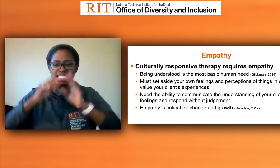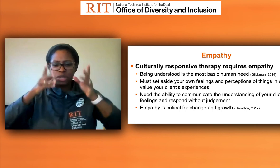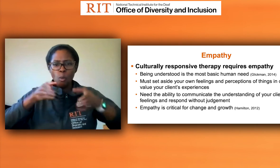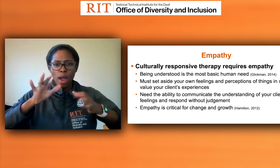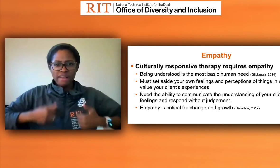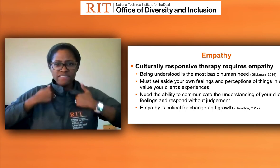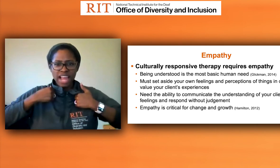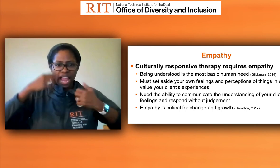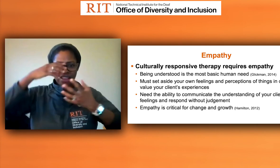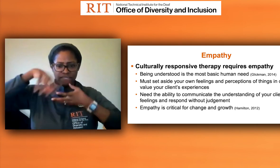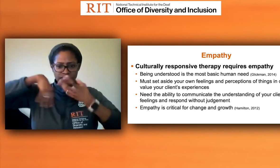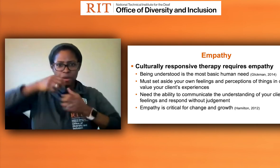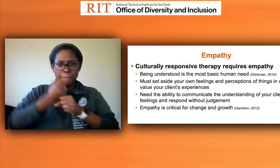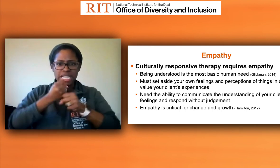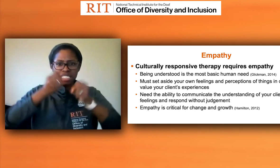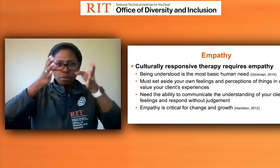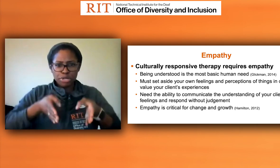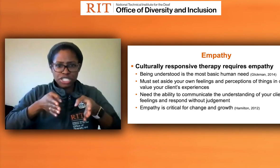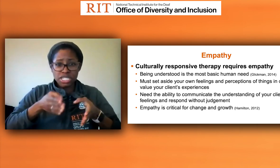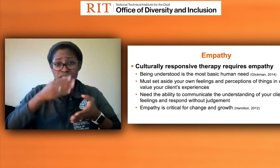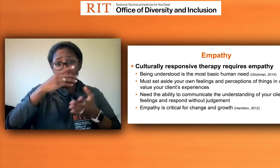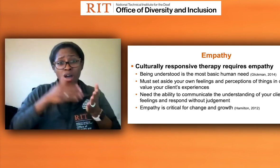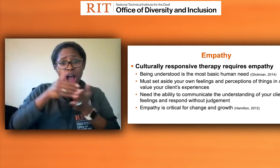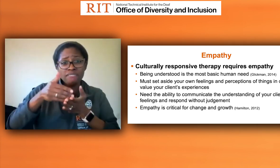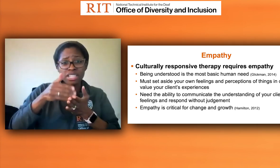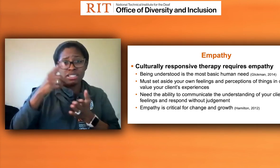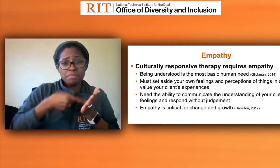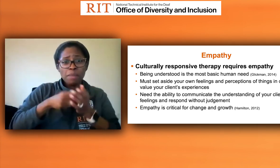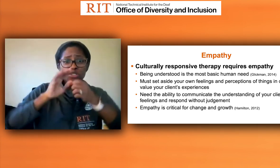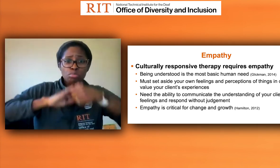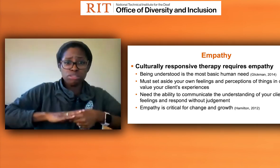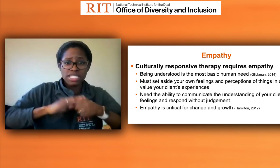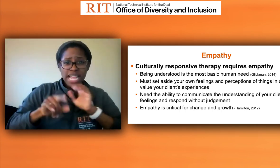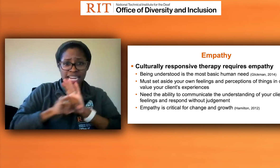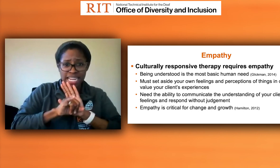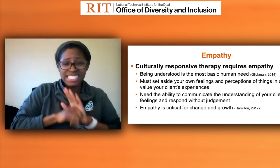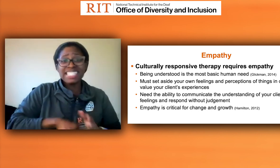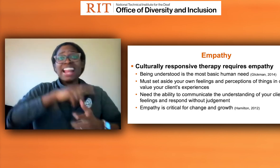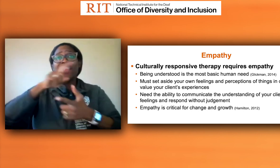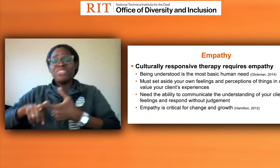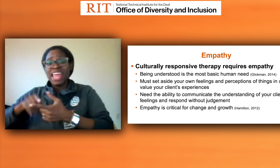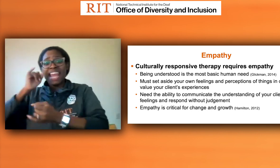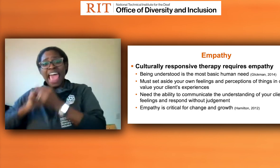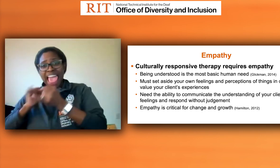"and different ways of life and how to interact "successfully with people and how "oppression affects identity,